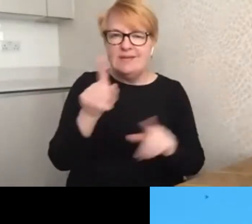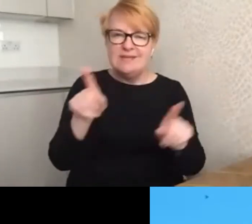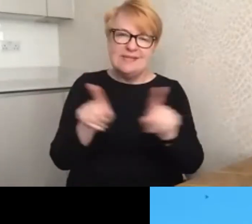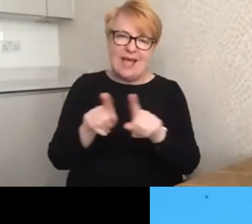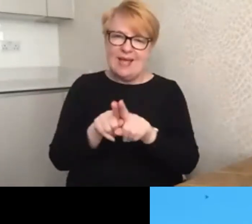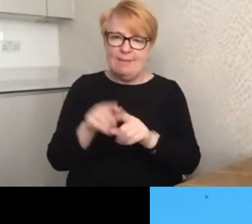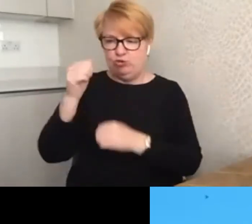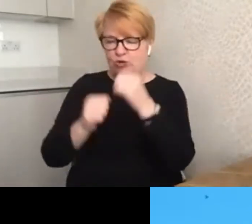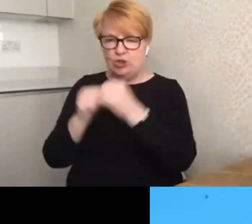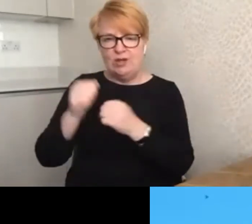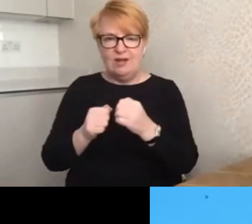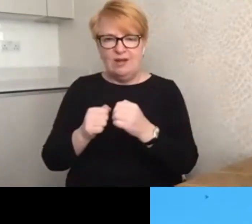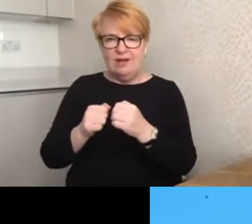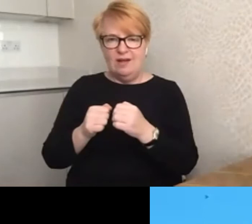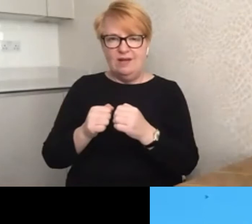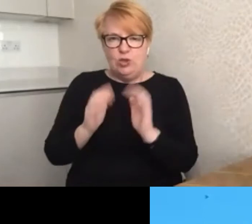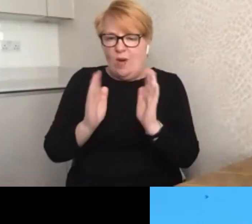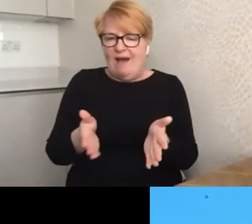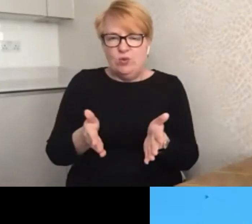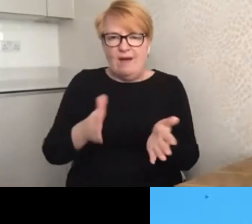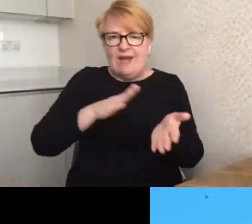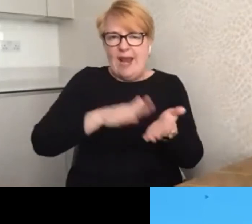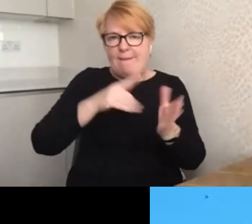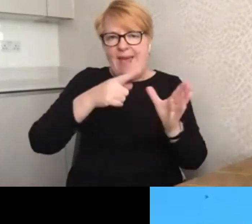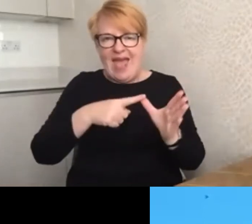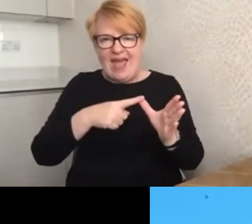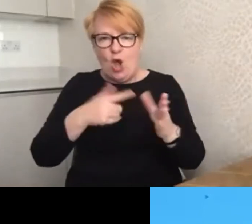have to have an MA or be edging towards being a PhD candidate to be able to,